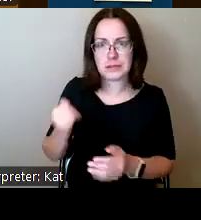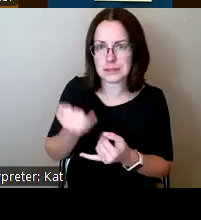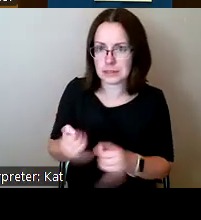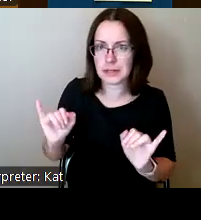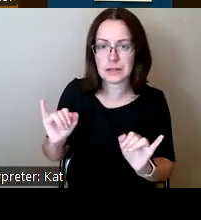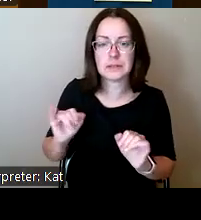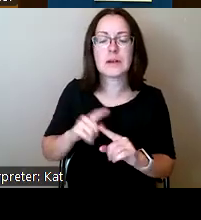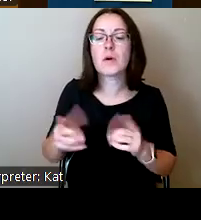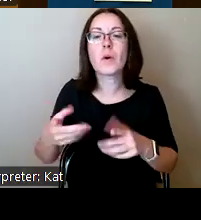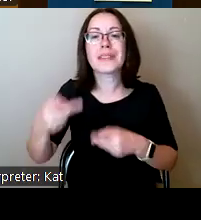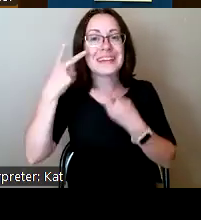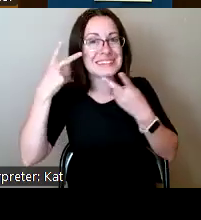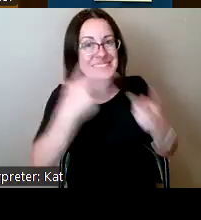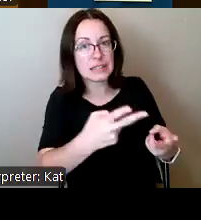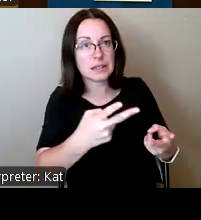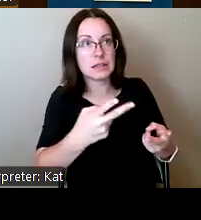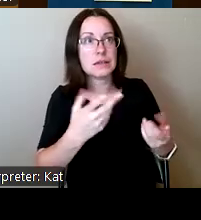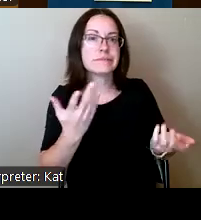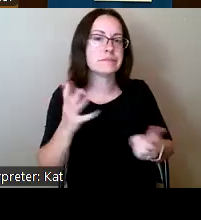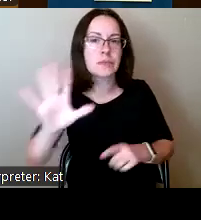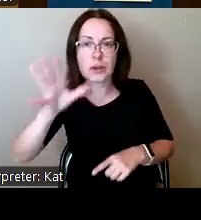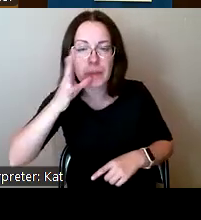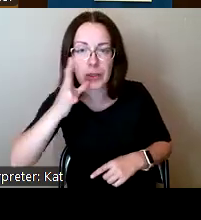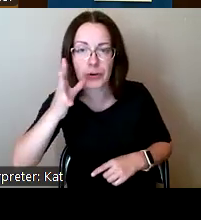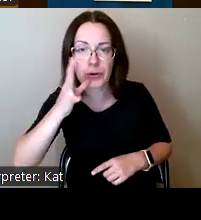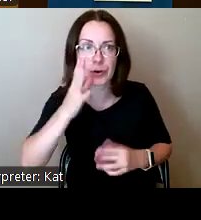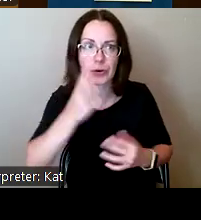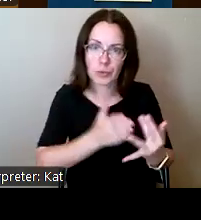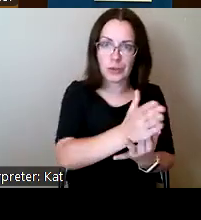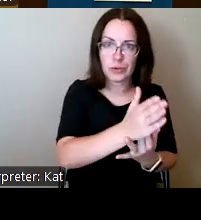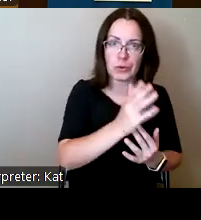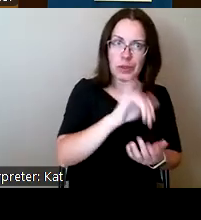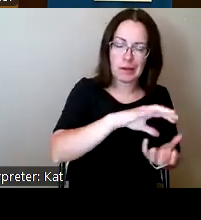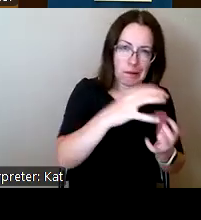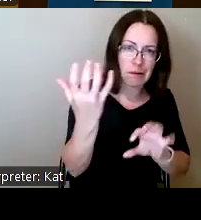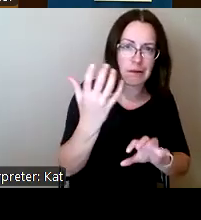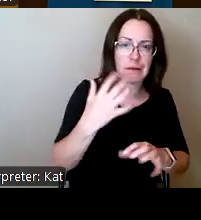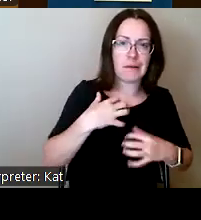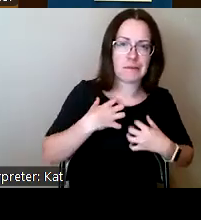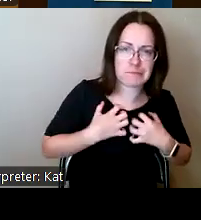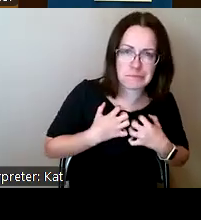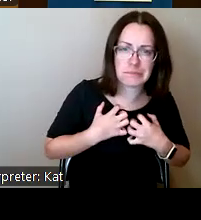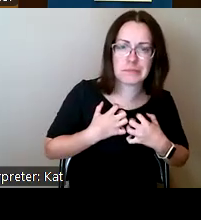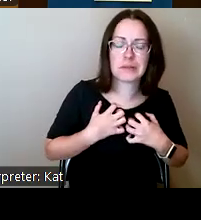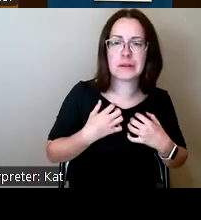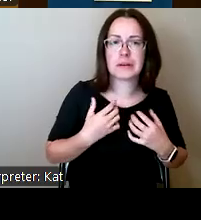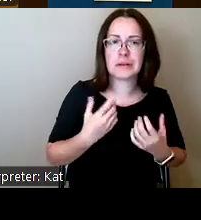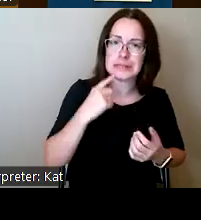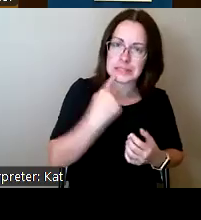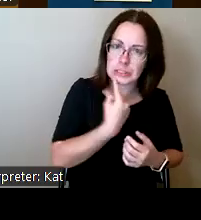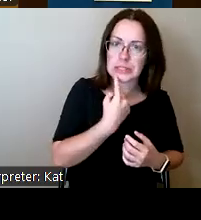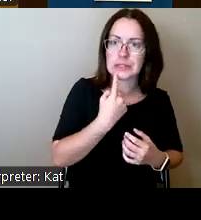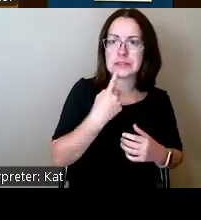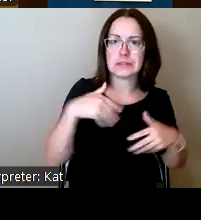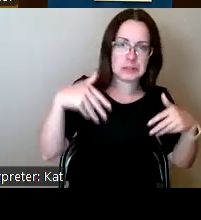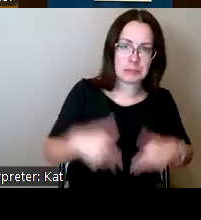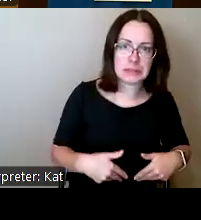observed in their mother who went through this uh serious debilitating physical illness to death.